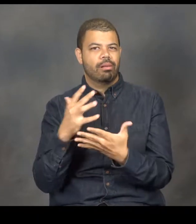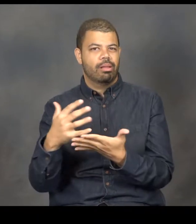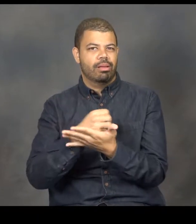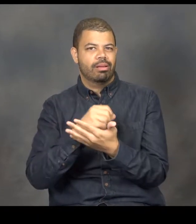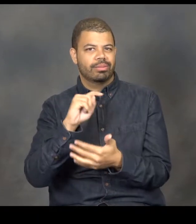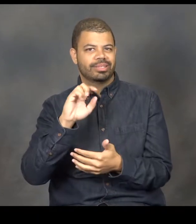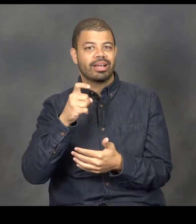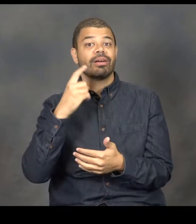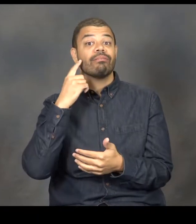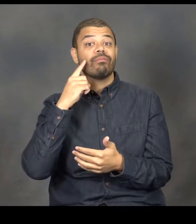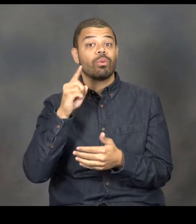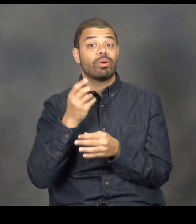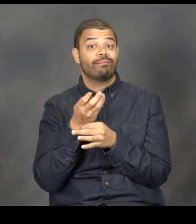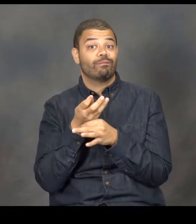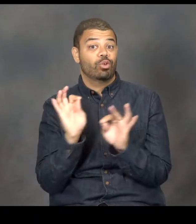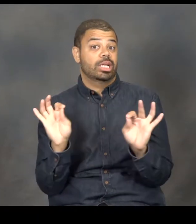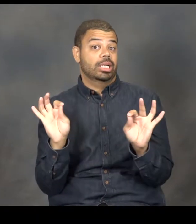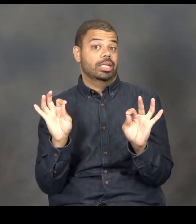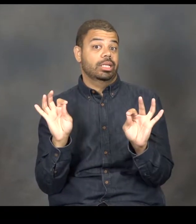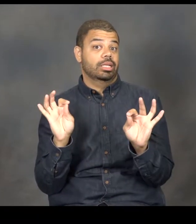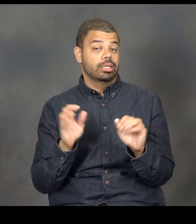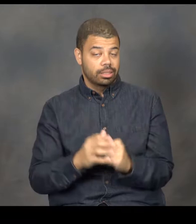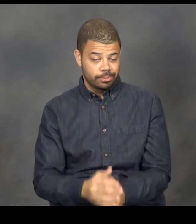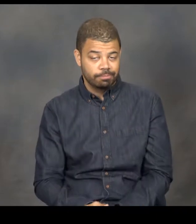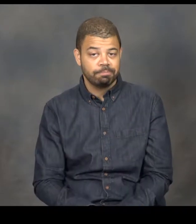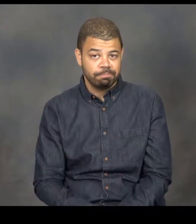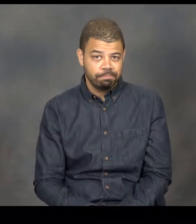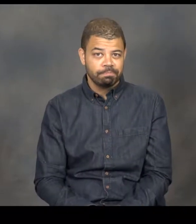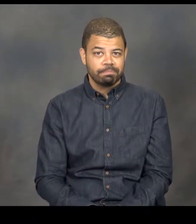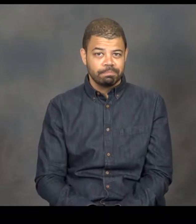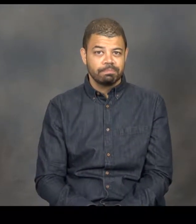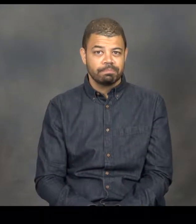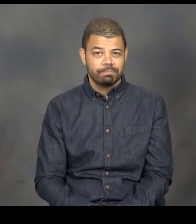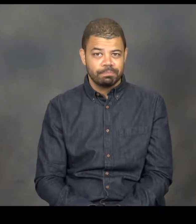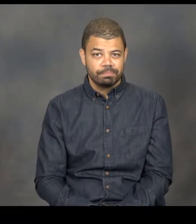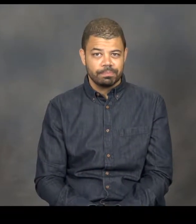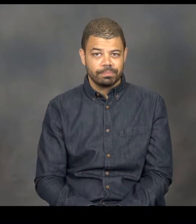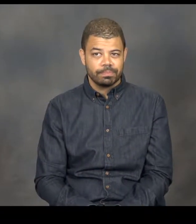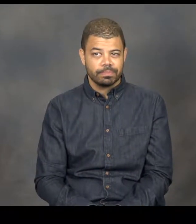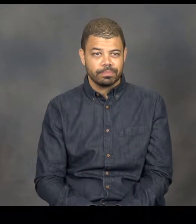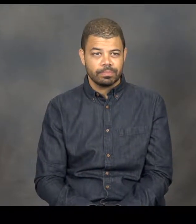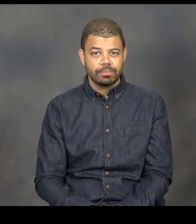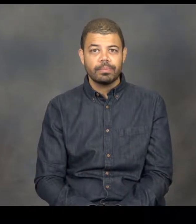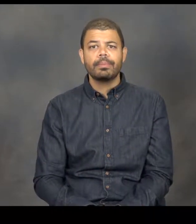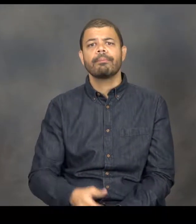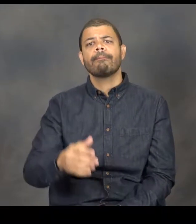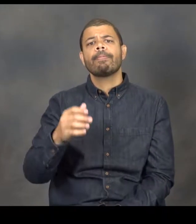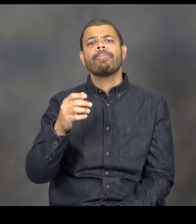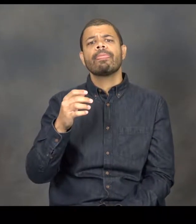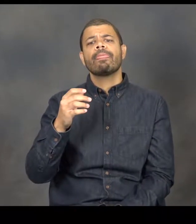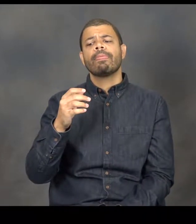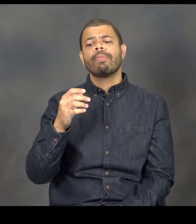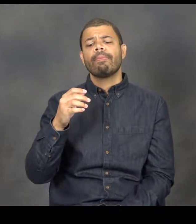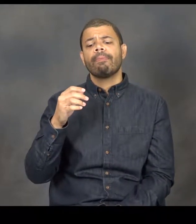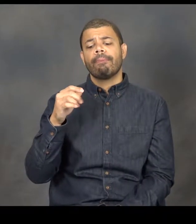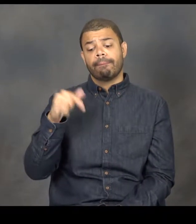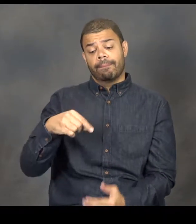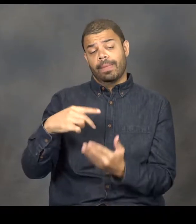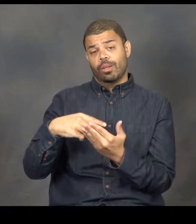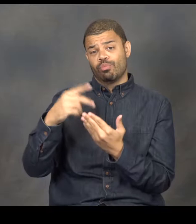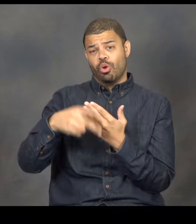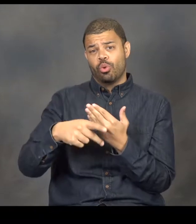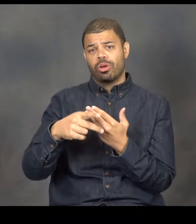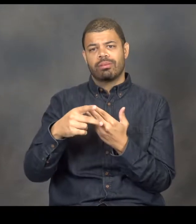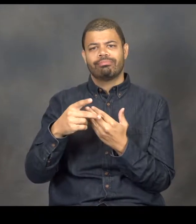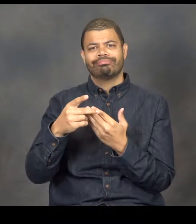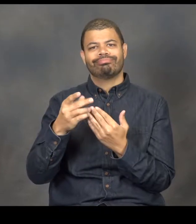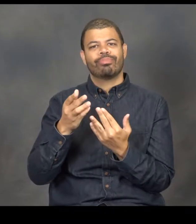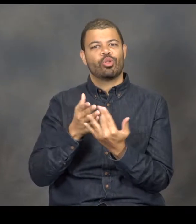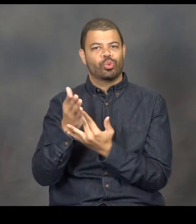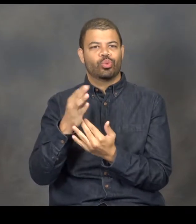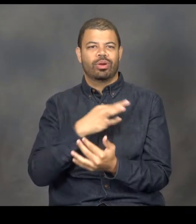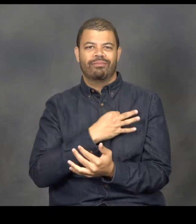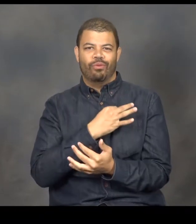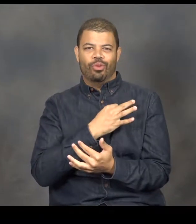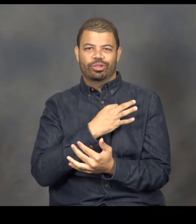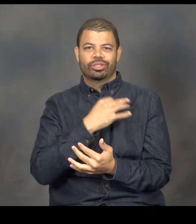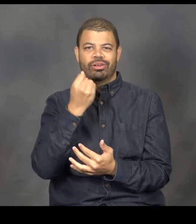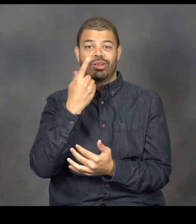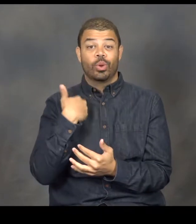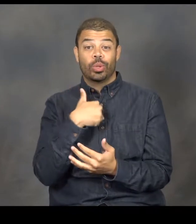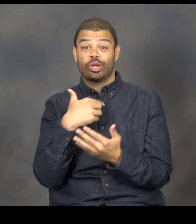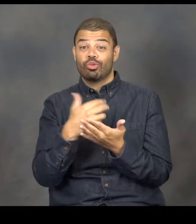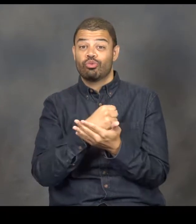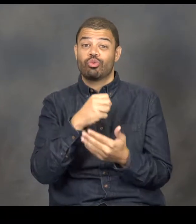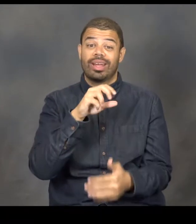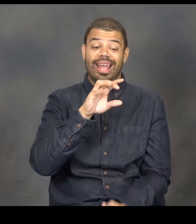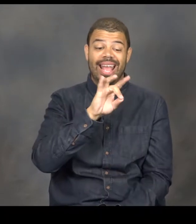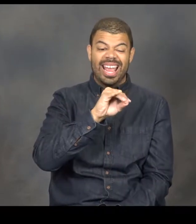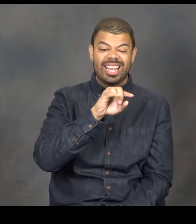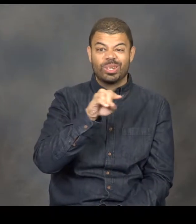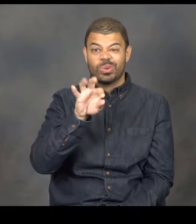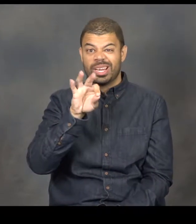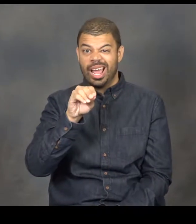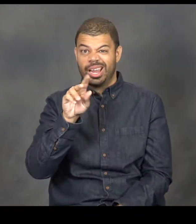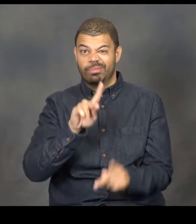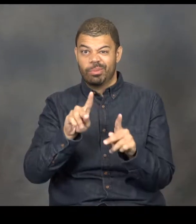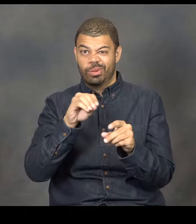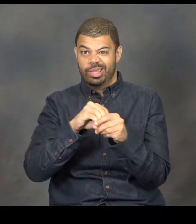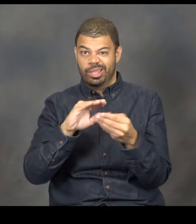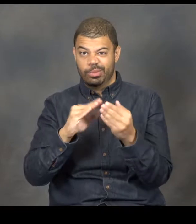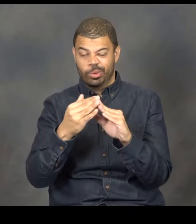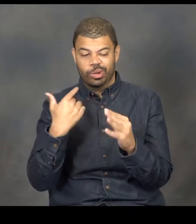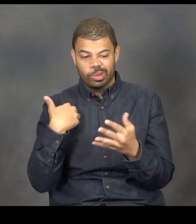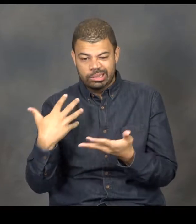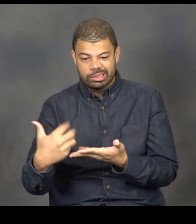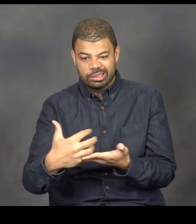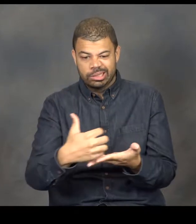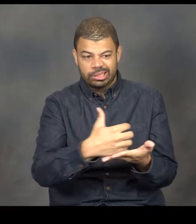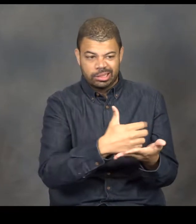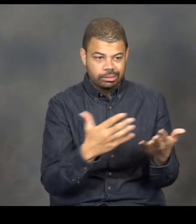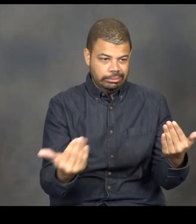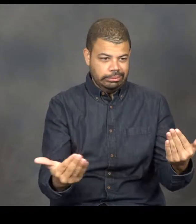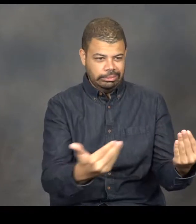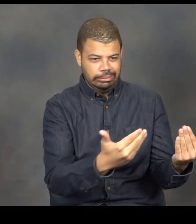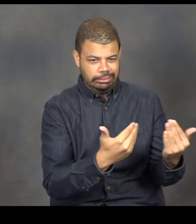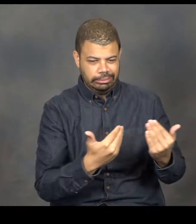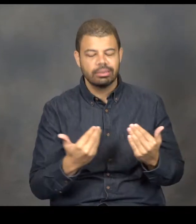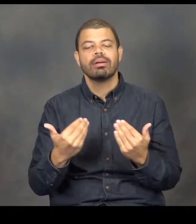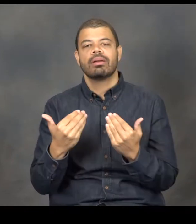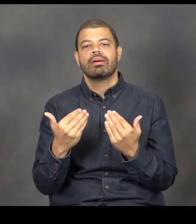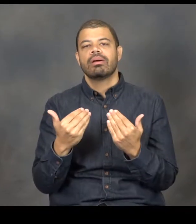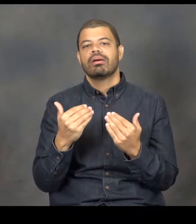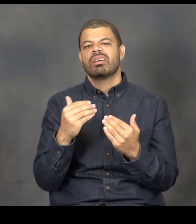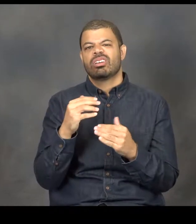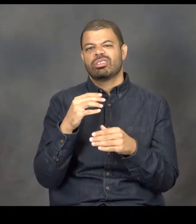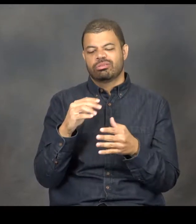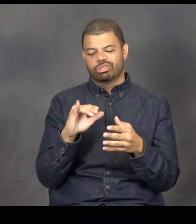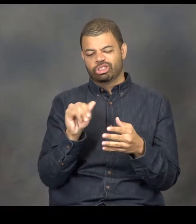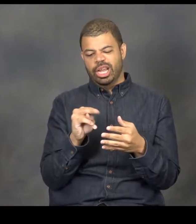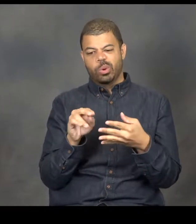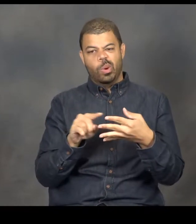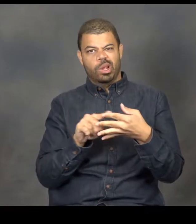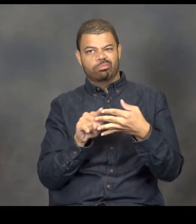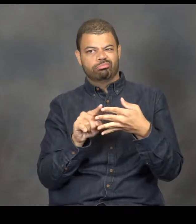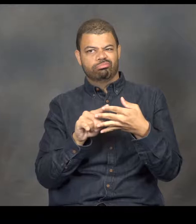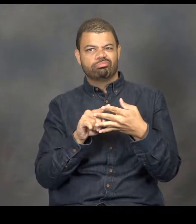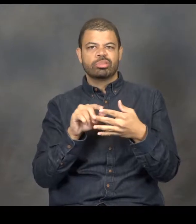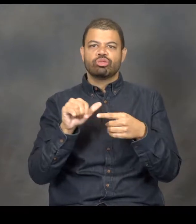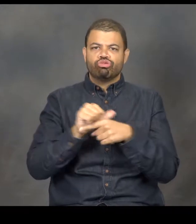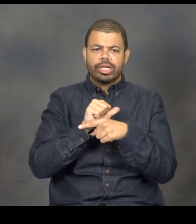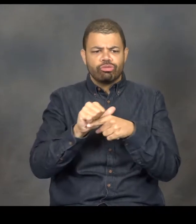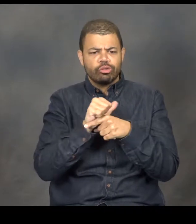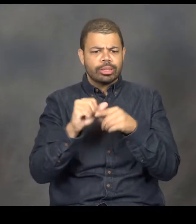Well, we are a IRS sponsored program